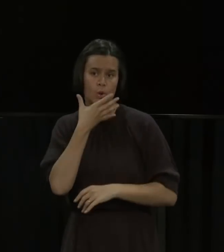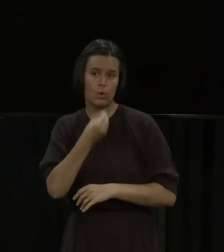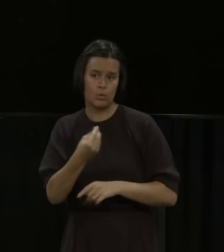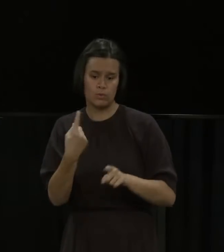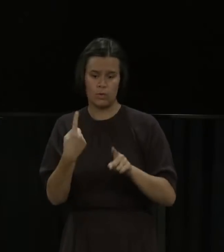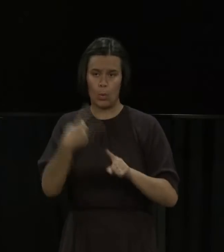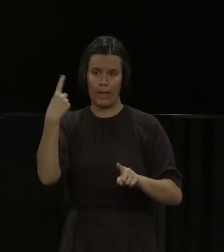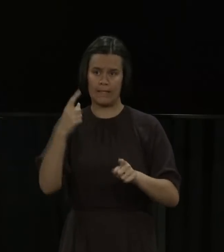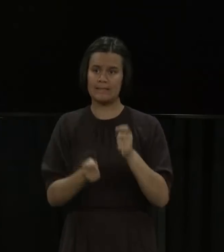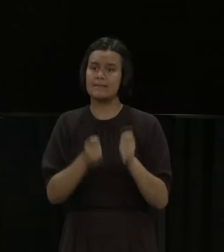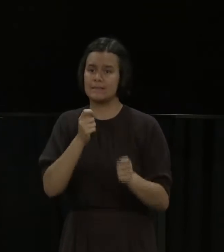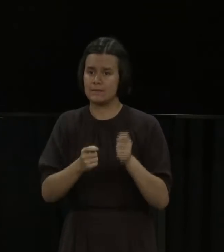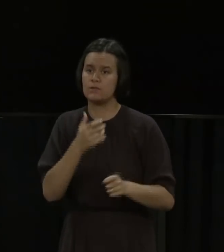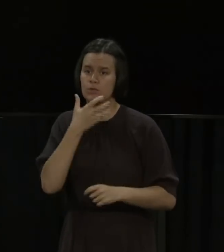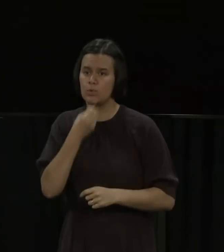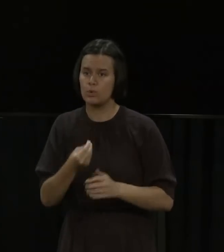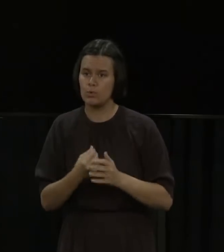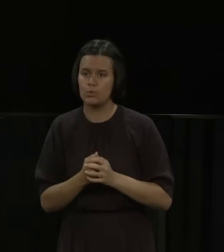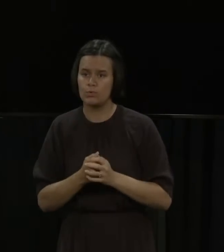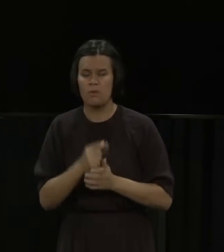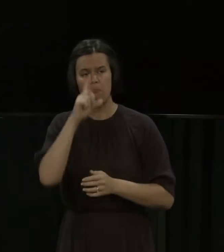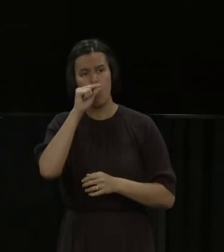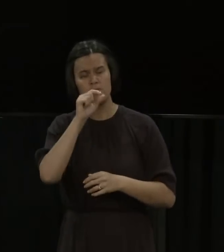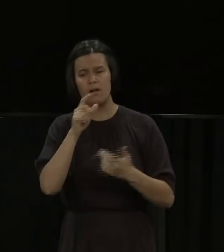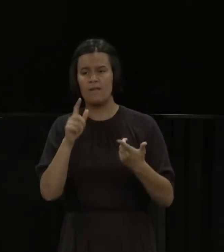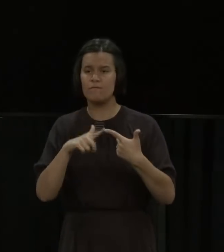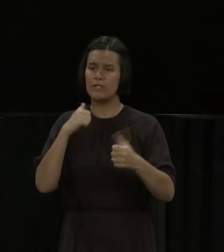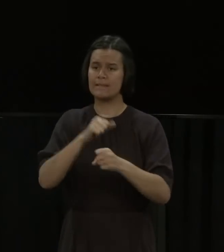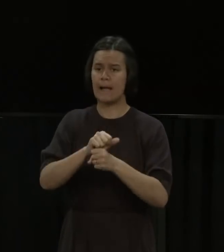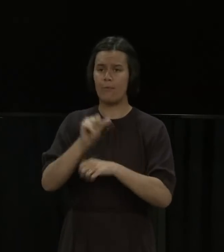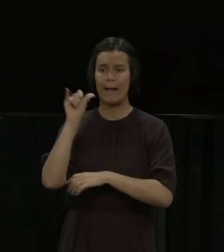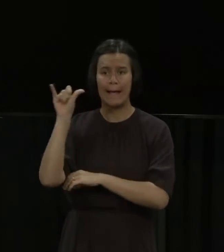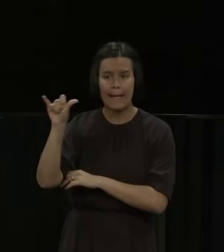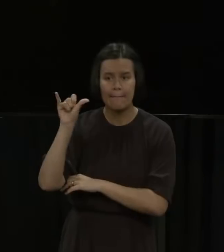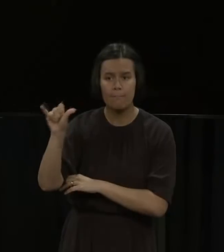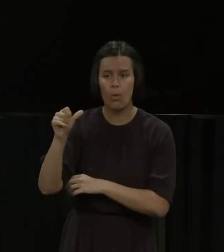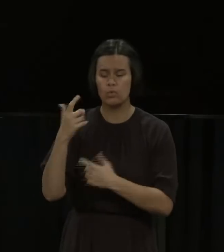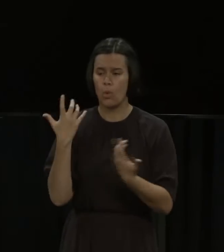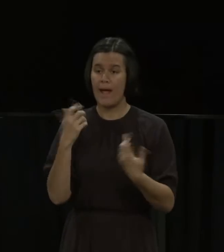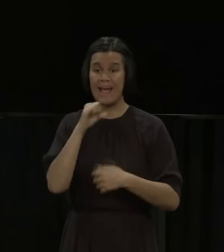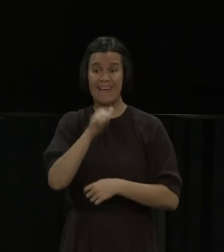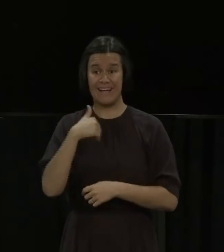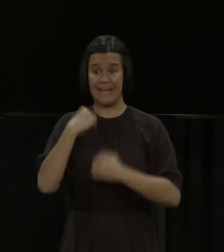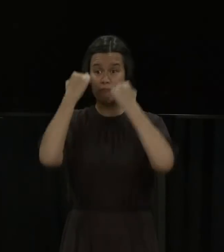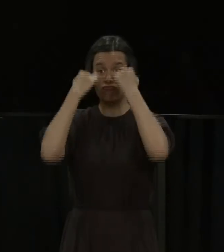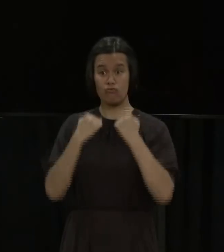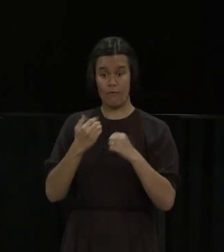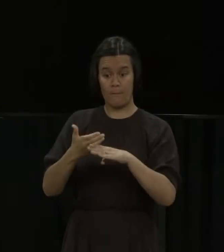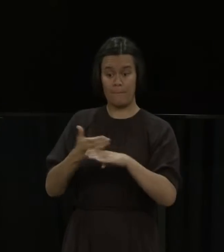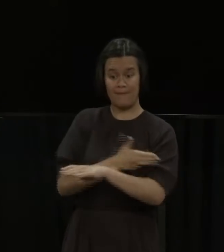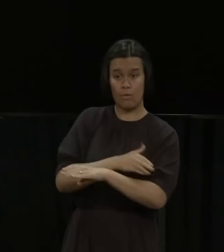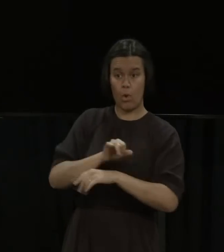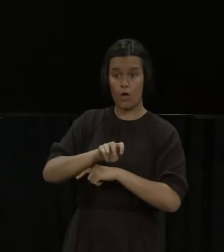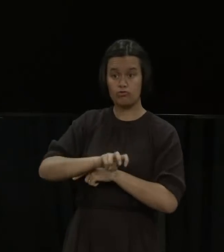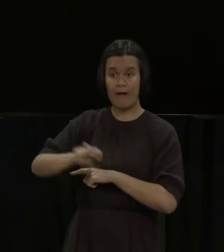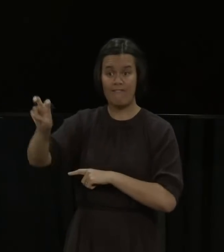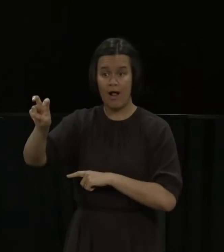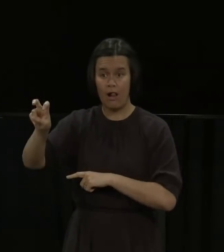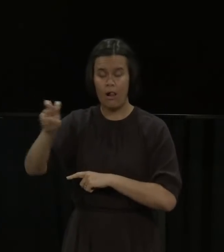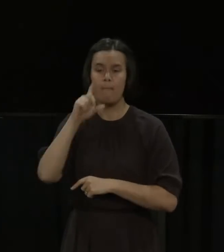international travel we will see situations where rapid